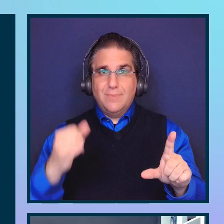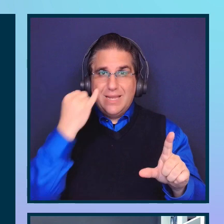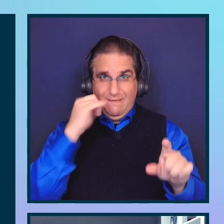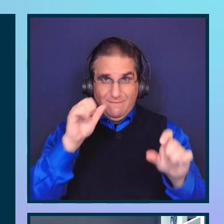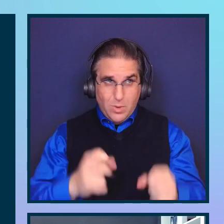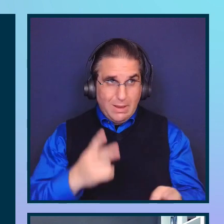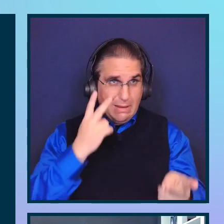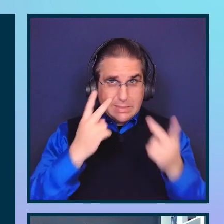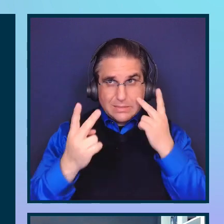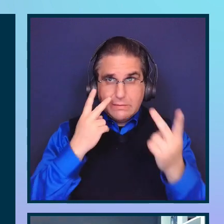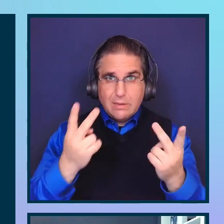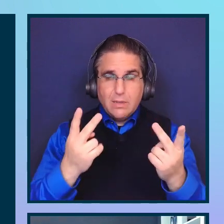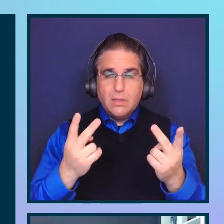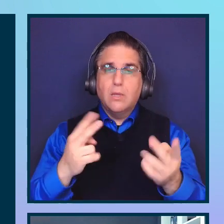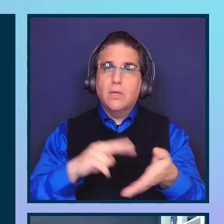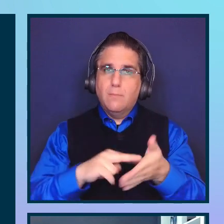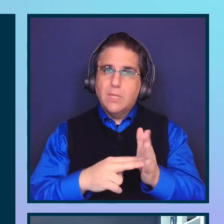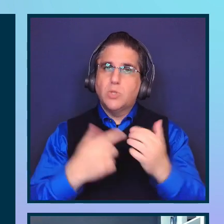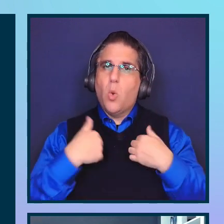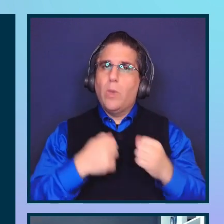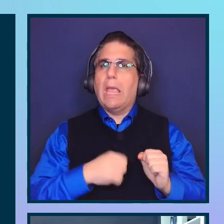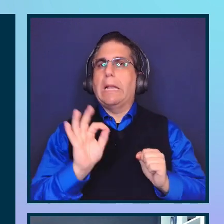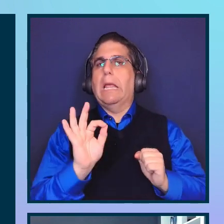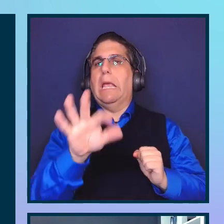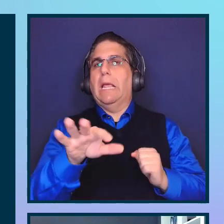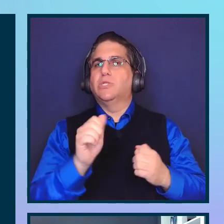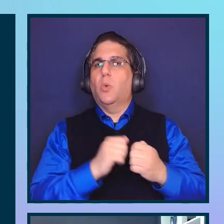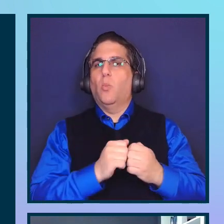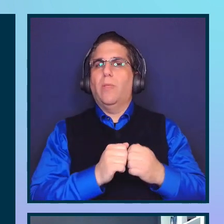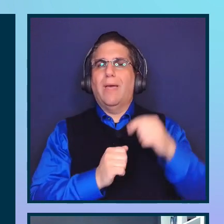that could be hinted by the icon that is used next to the word.